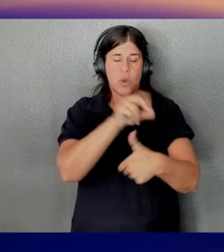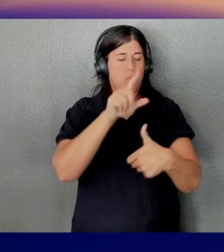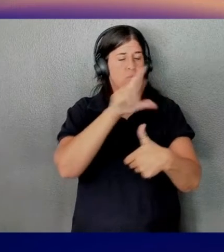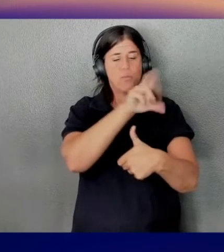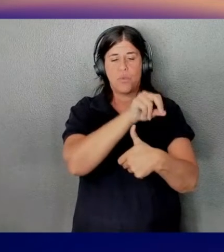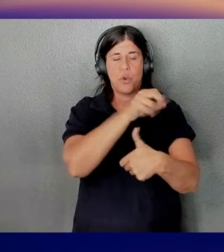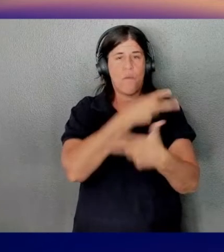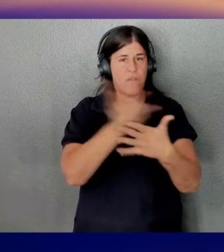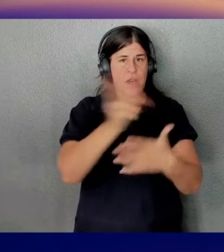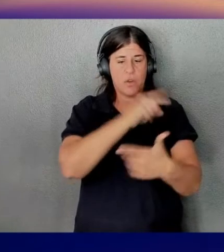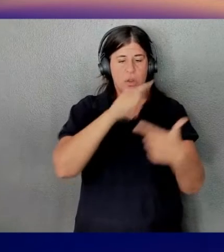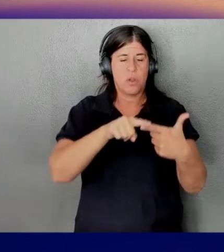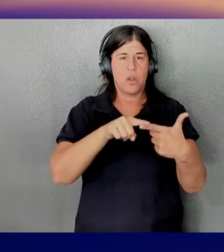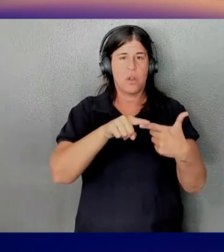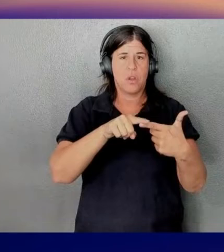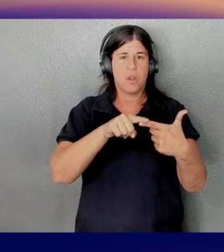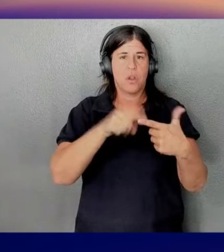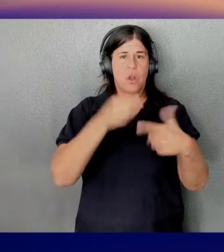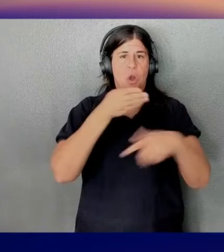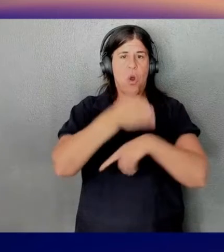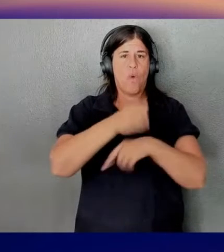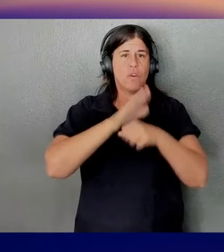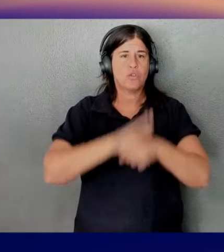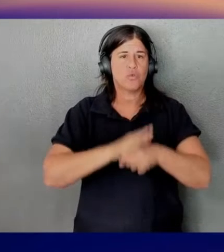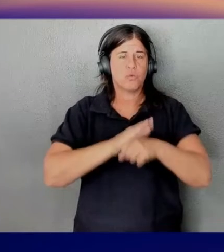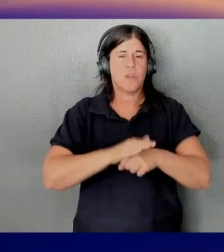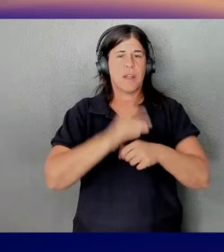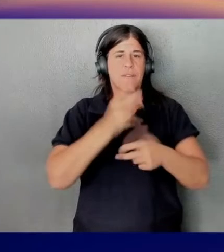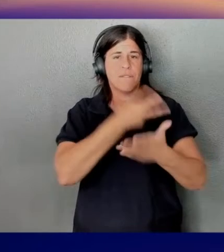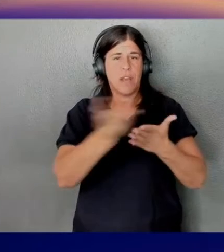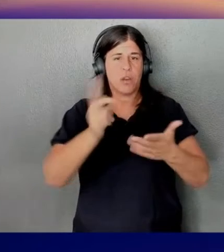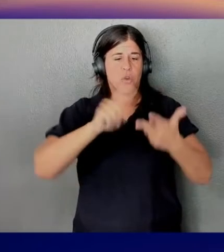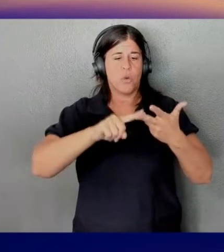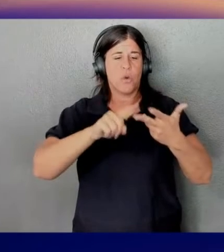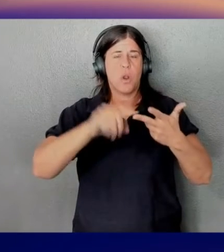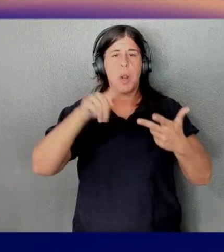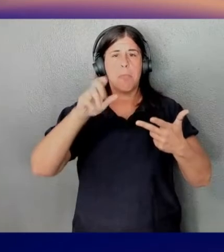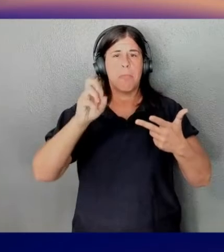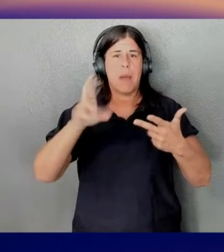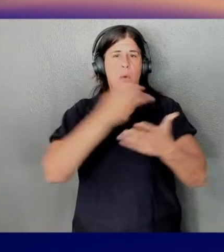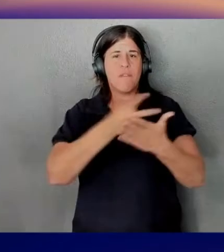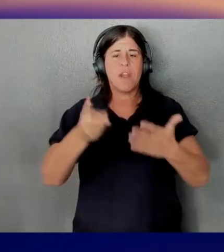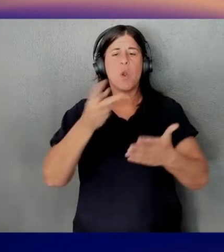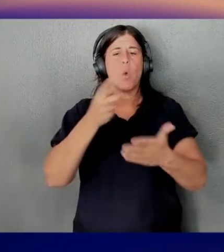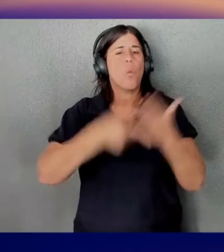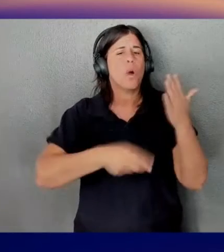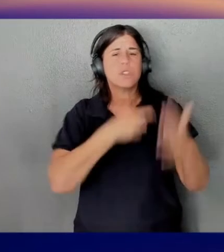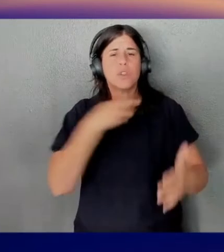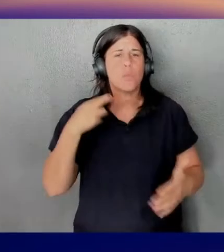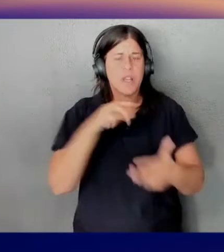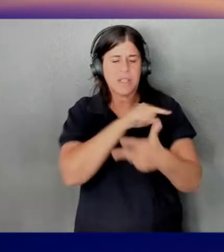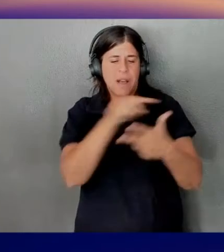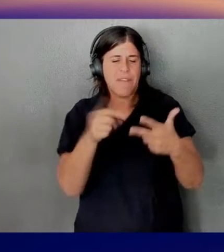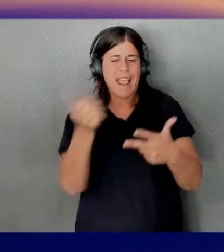Is it an overstrained failure or is it a power failure? What is the risk of any of these? Oh, okay. - Okay i got you, right.